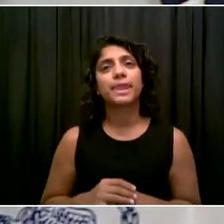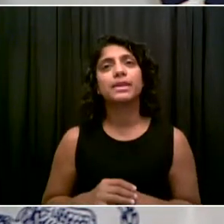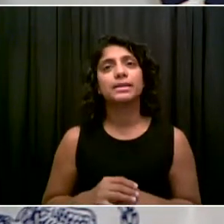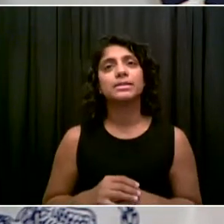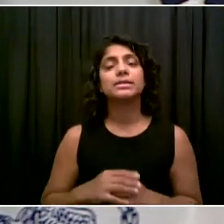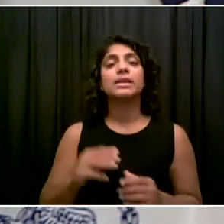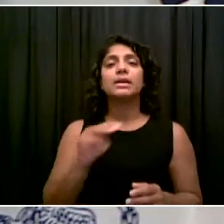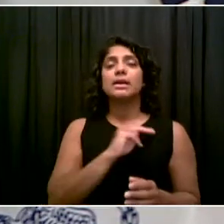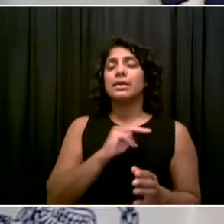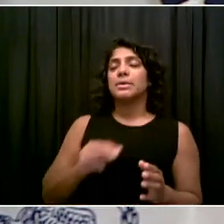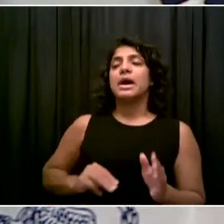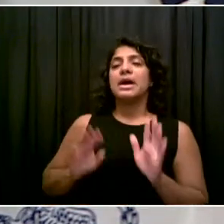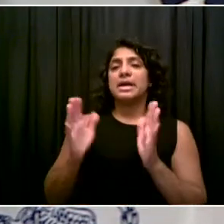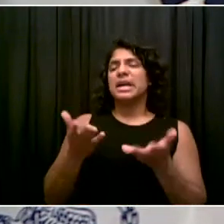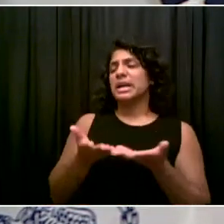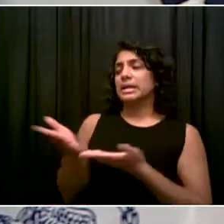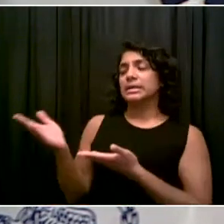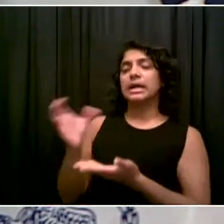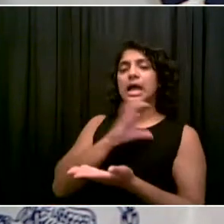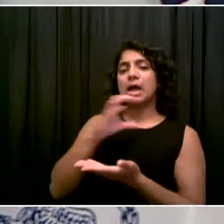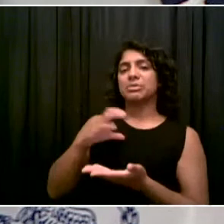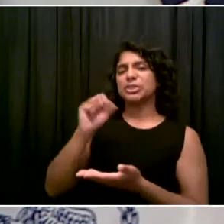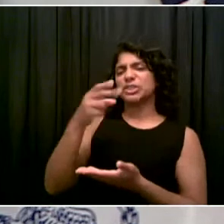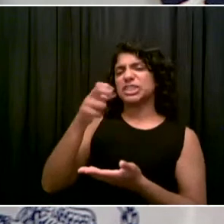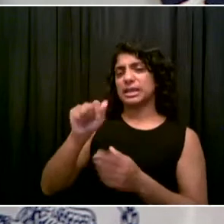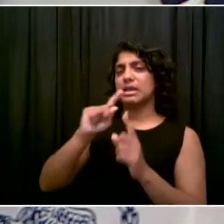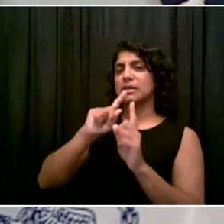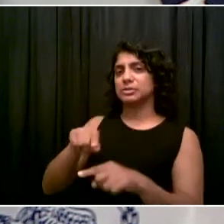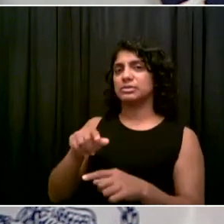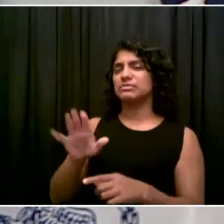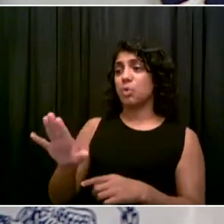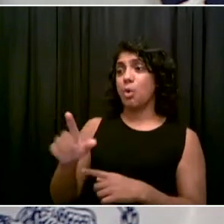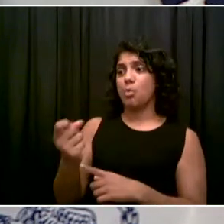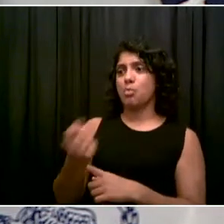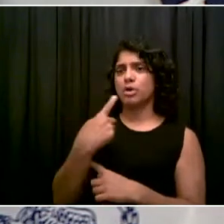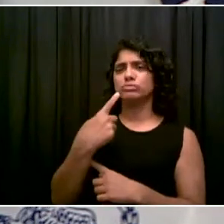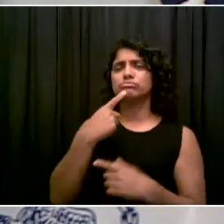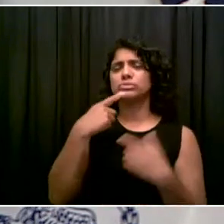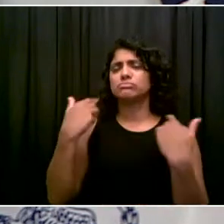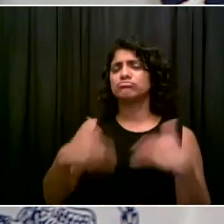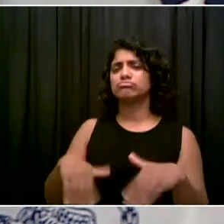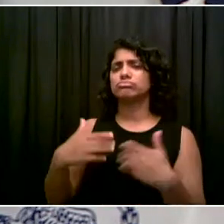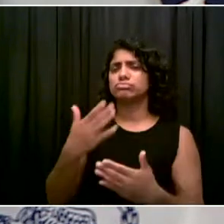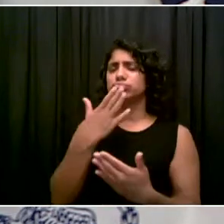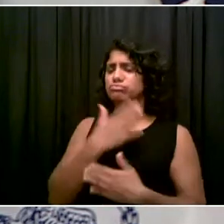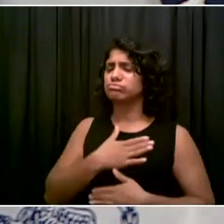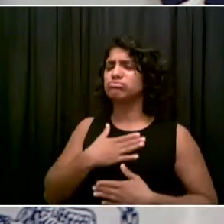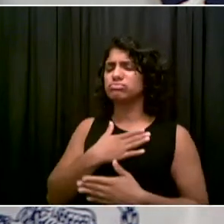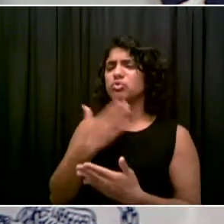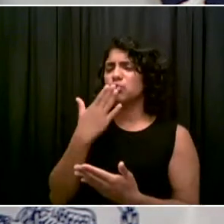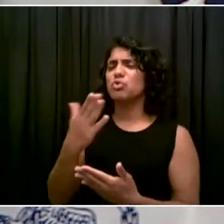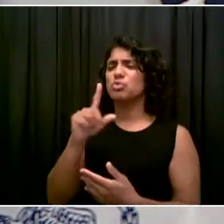THE DAY AND RFIING THEM AT THE MIDDLE OF THE DAY. MIAECHL, LE T ME STT.AR